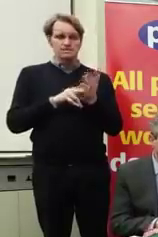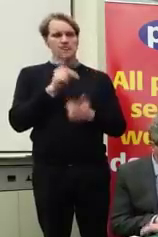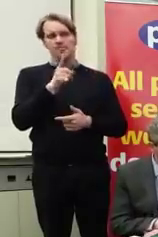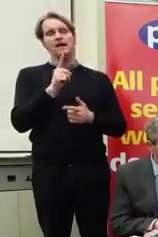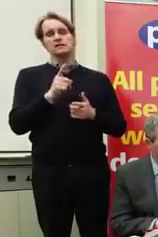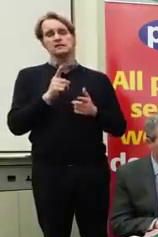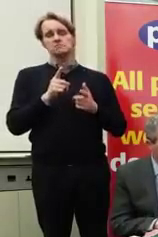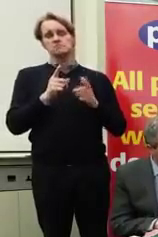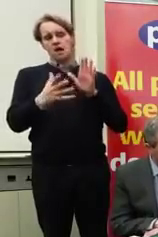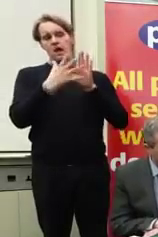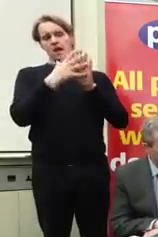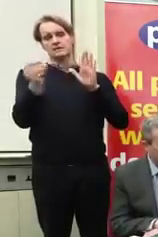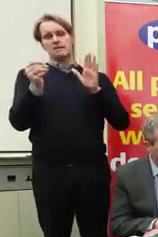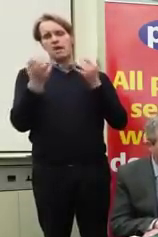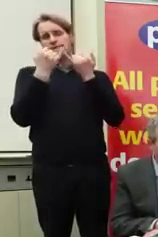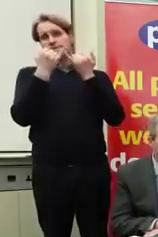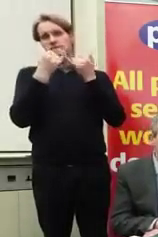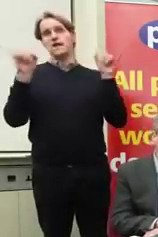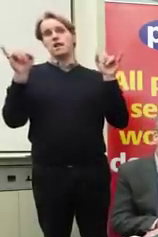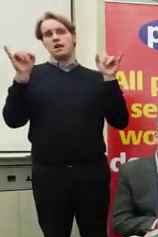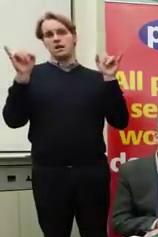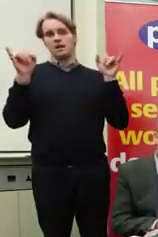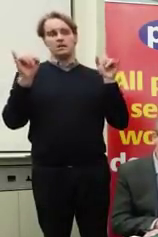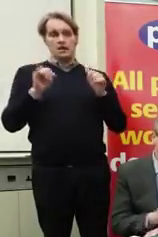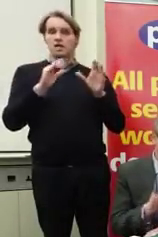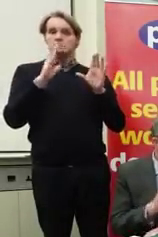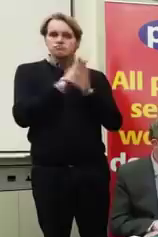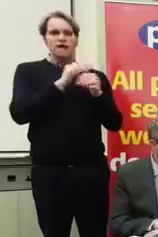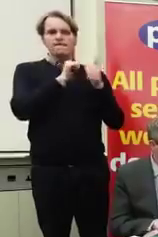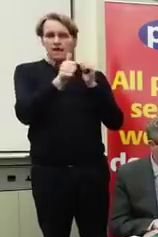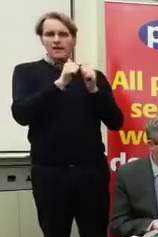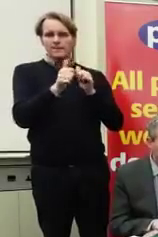failures of the private sector and why these years of privatisation have not